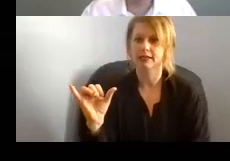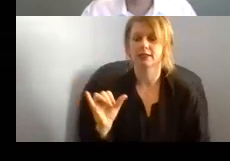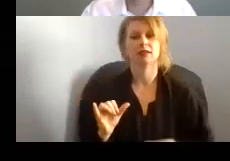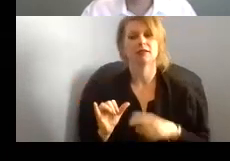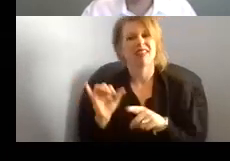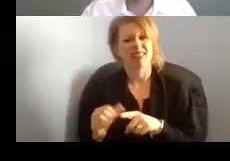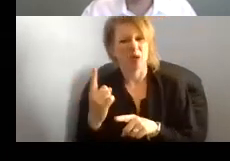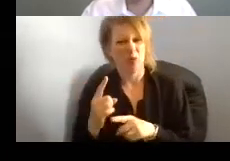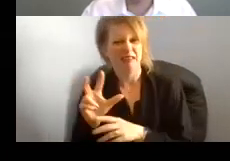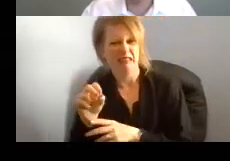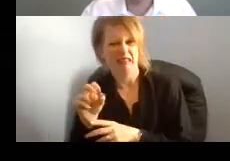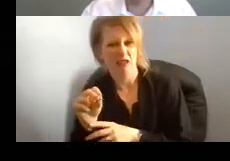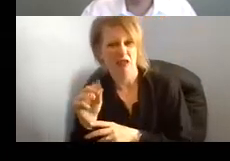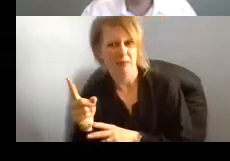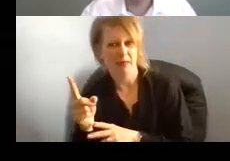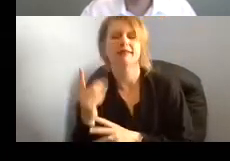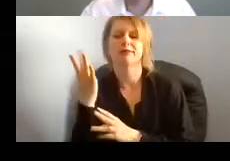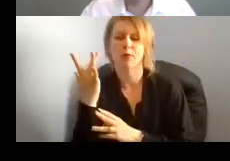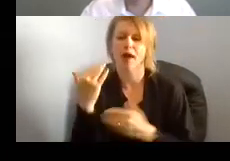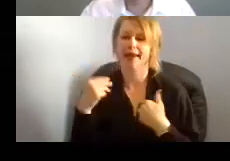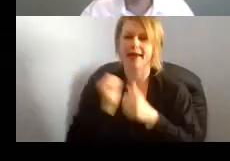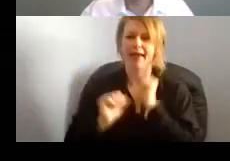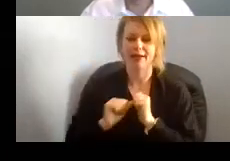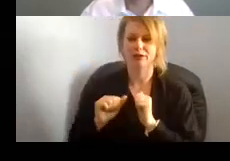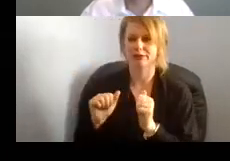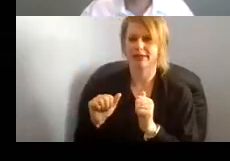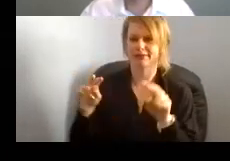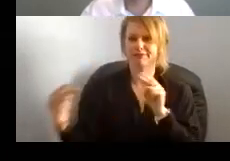long because of the actor simulations. We also have videos here on advice